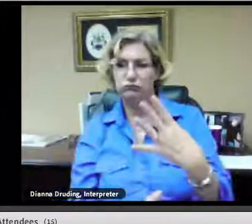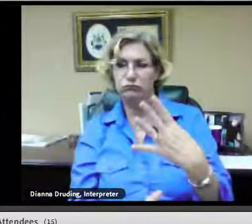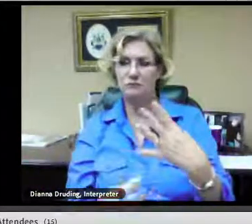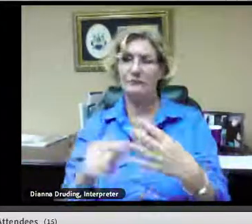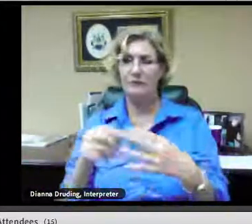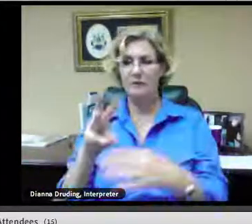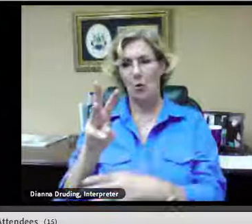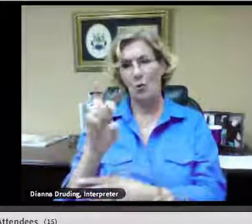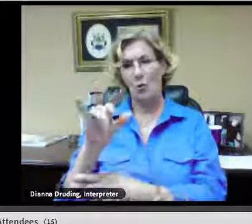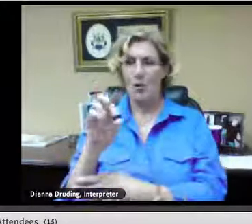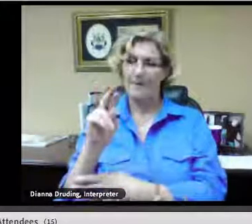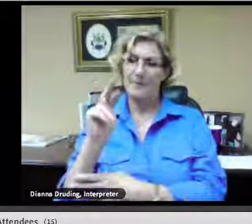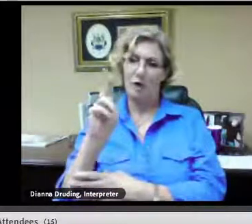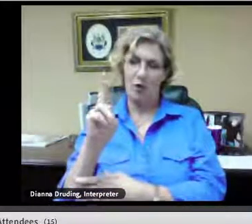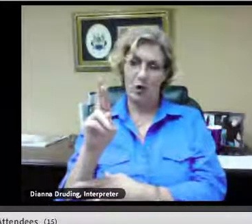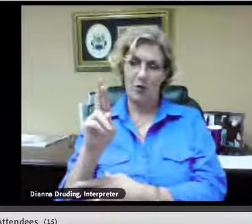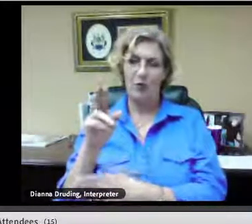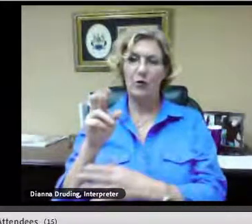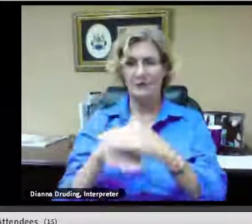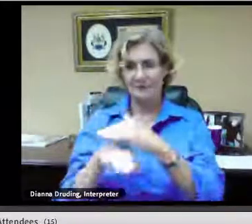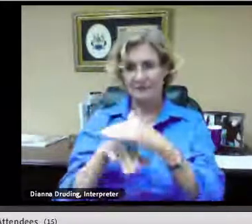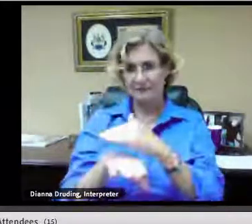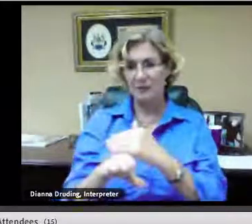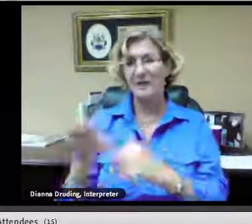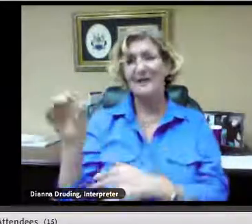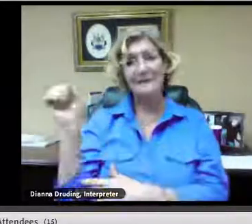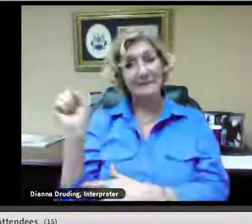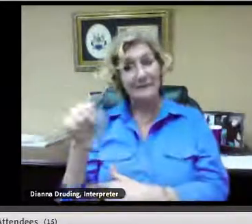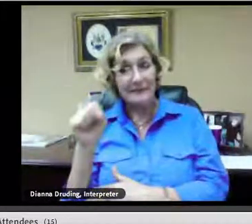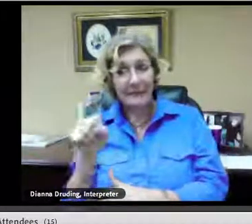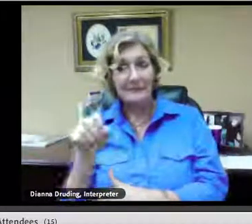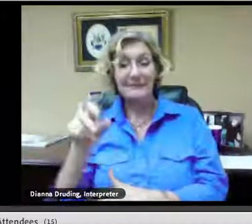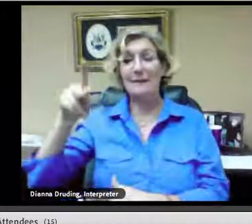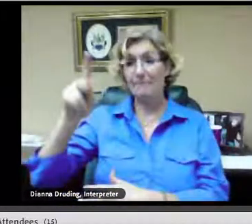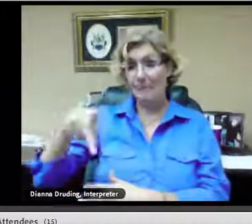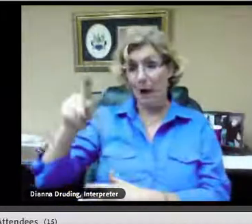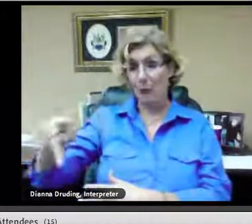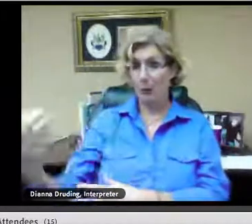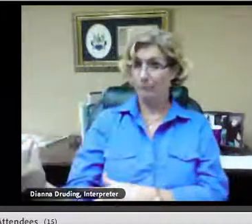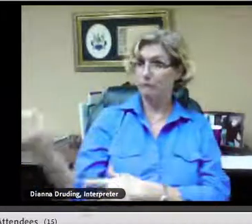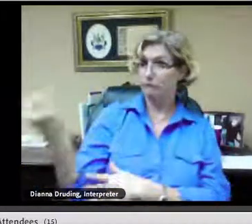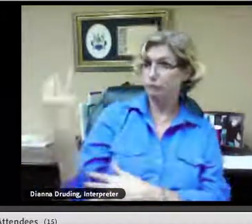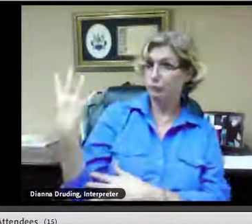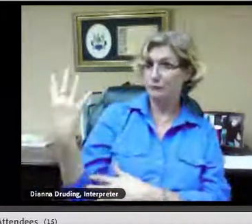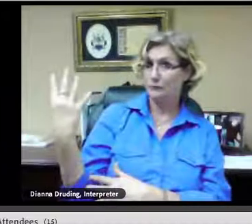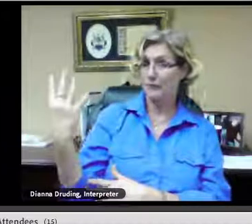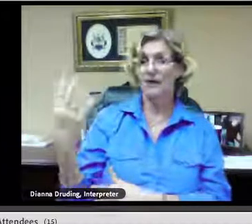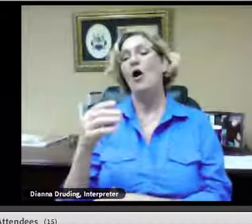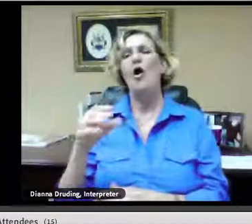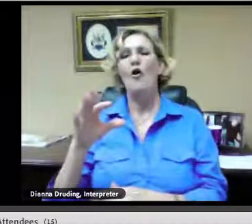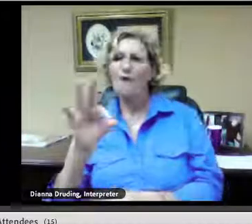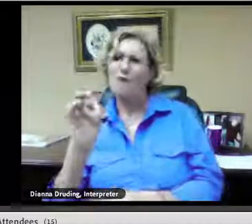because while, yes, ultimately, this is a PowerPoint, the format is very different, and it's a webinar.